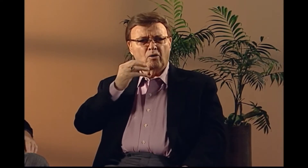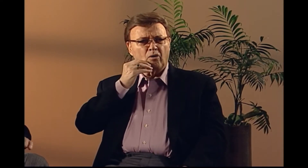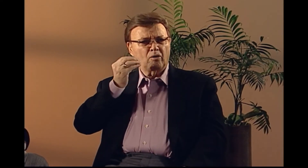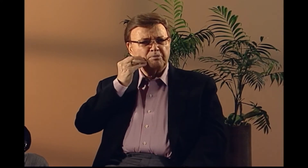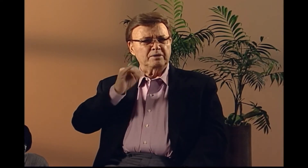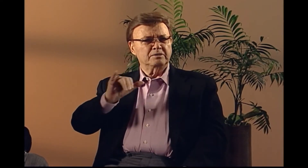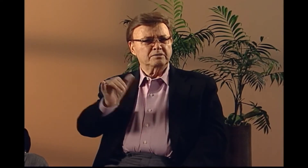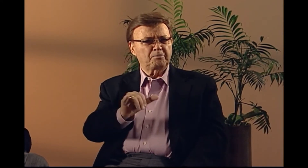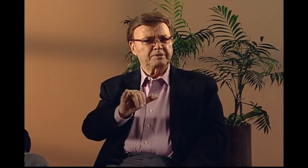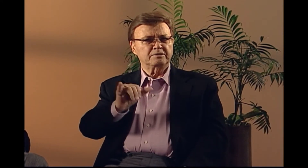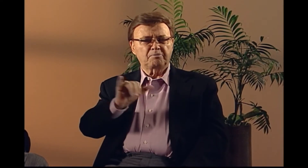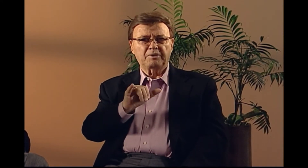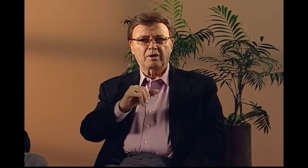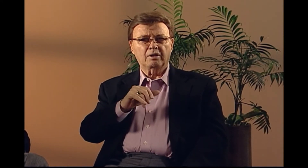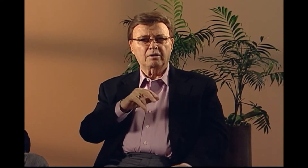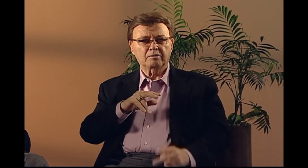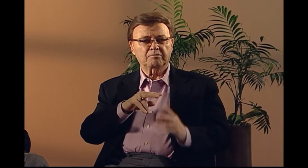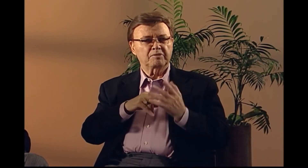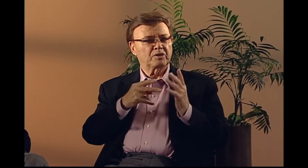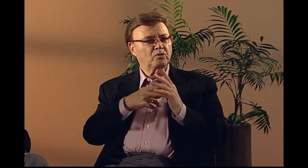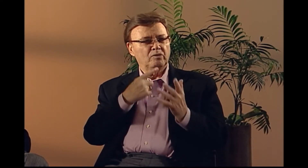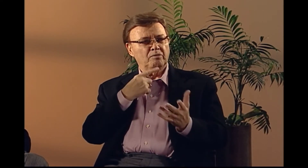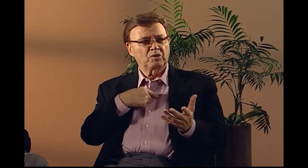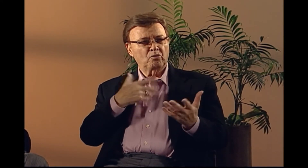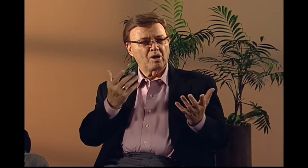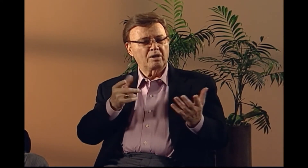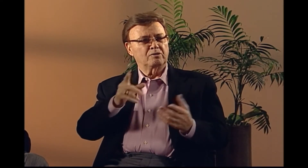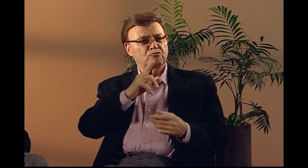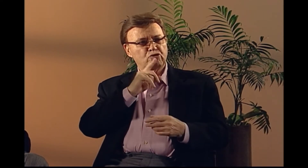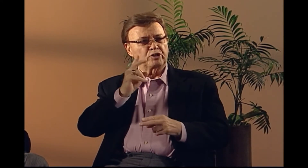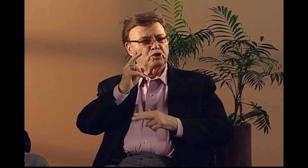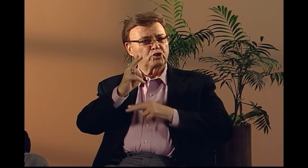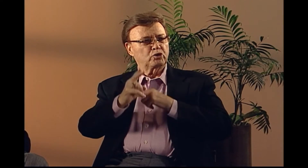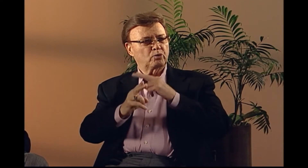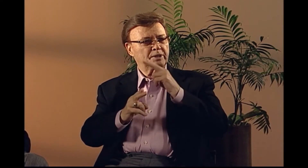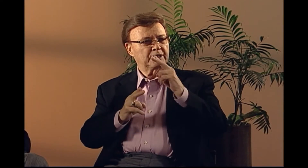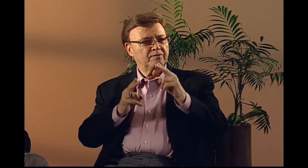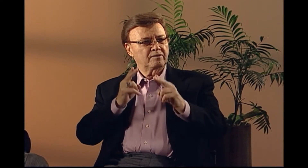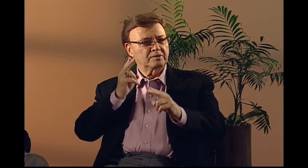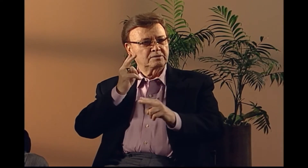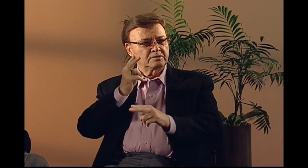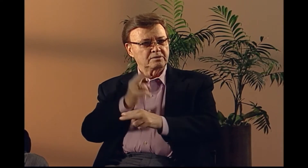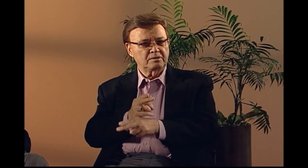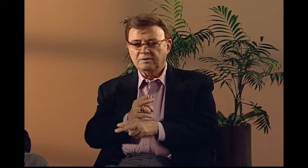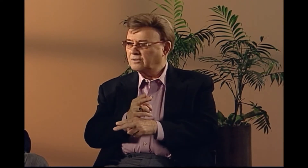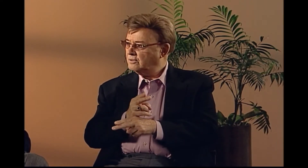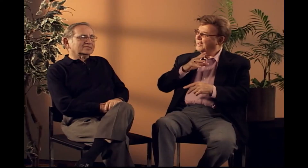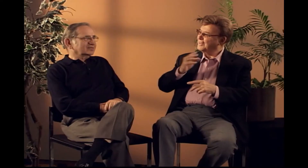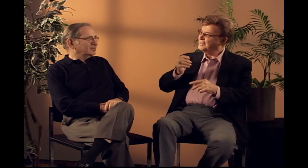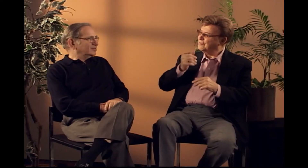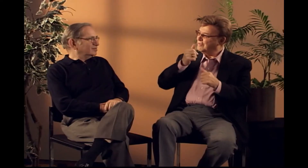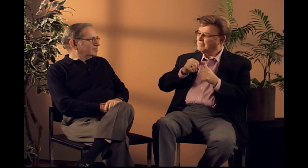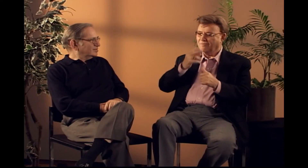They would say, oh, that's just like my people back home in my home country. So what does that tell me?